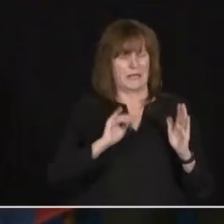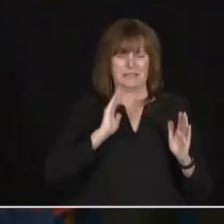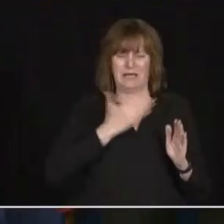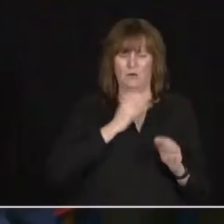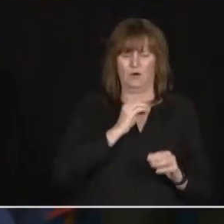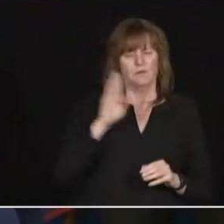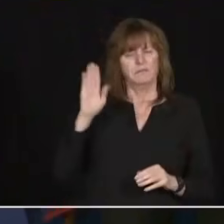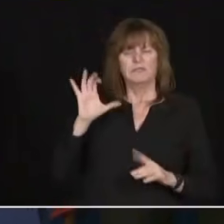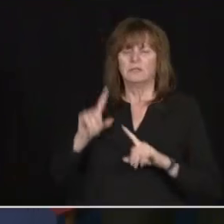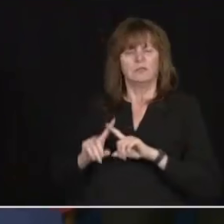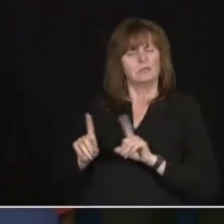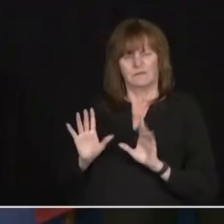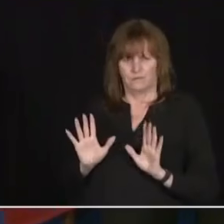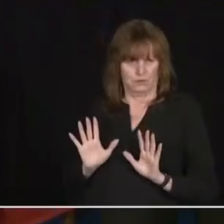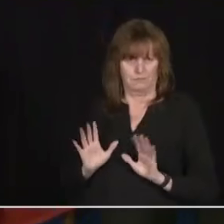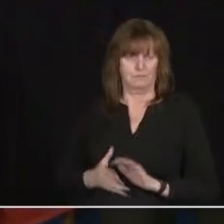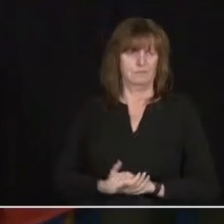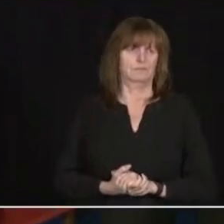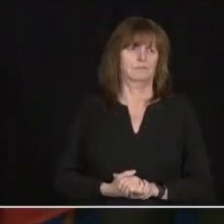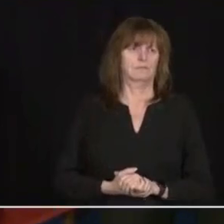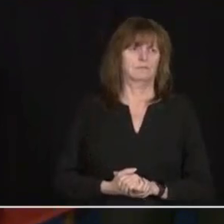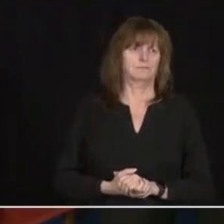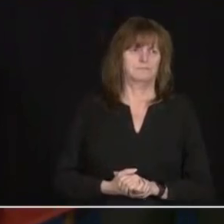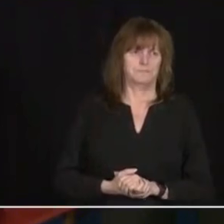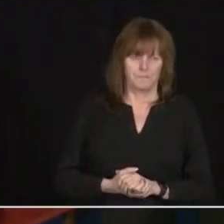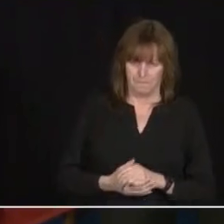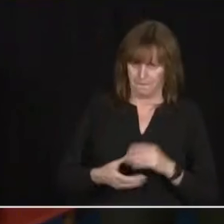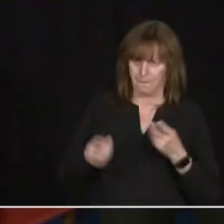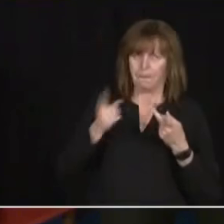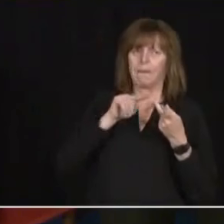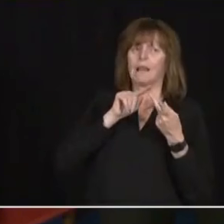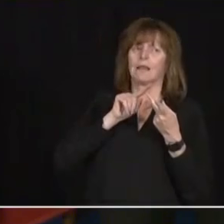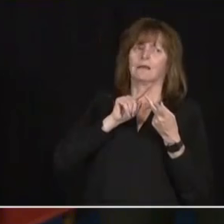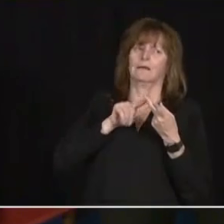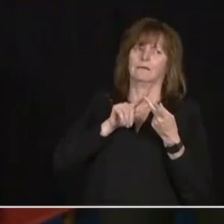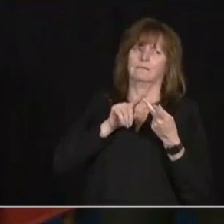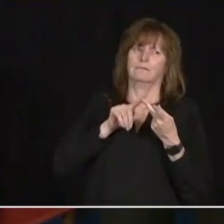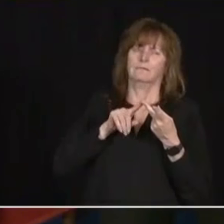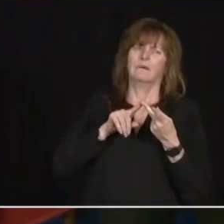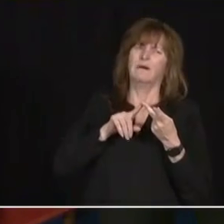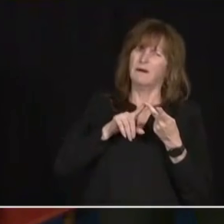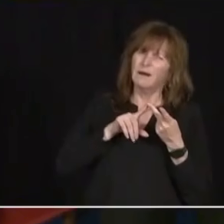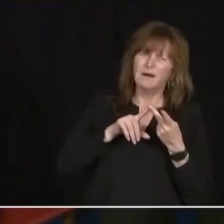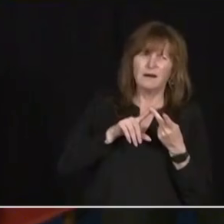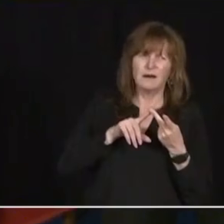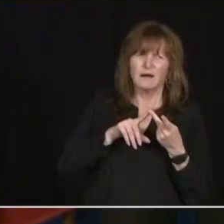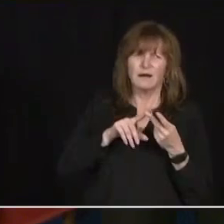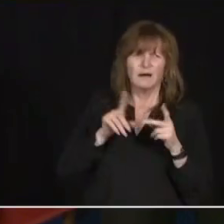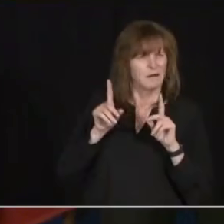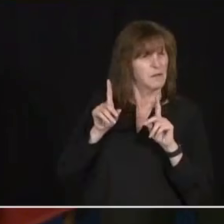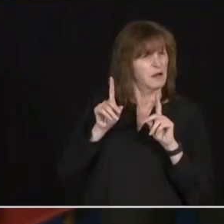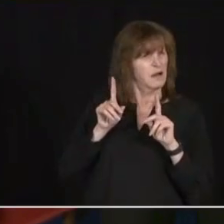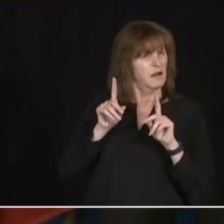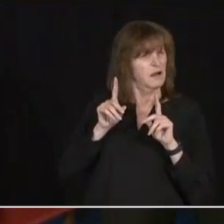ages. That is Ontario's choice and that is the course that we are going to continue to follow.